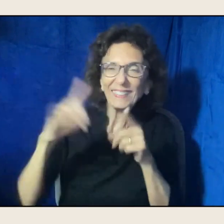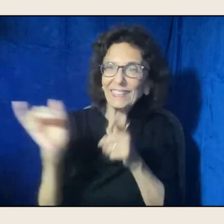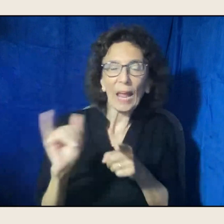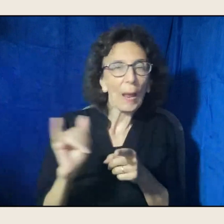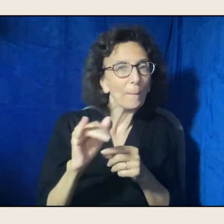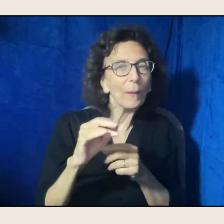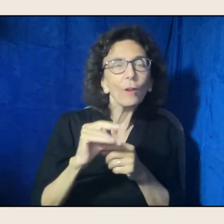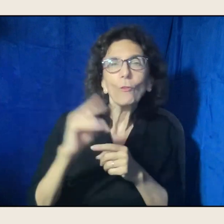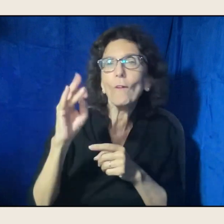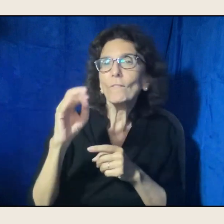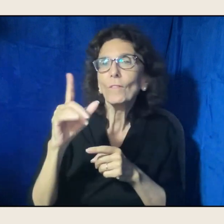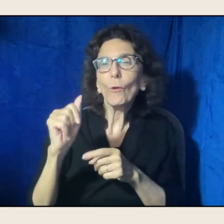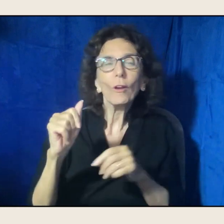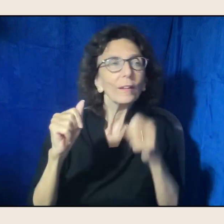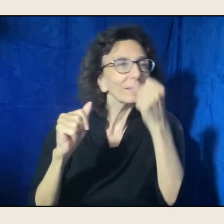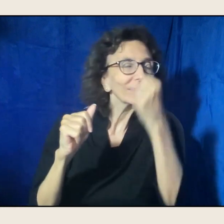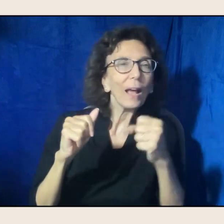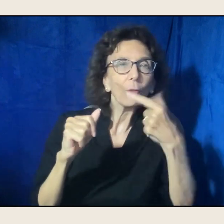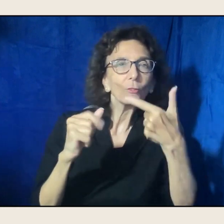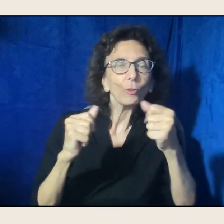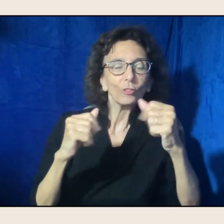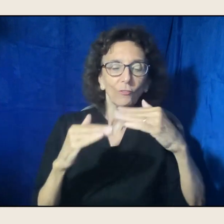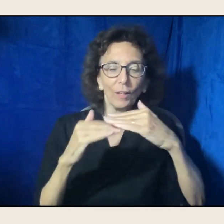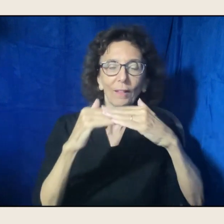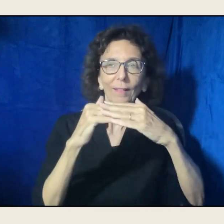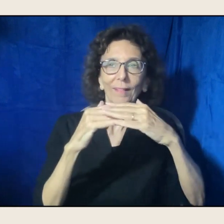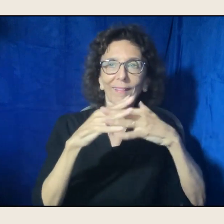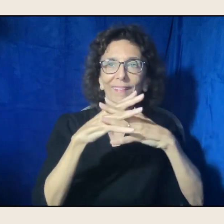So we're getting all the ads and all the Senate,